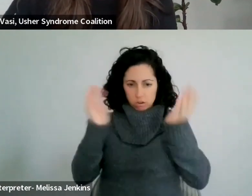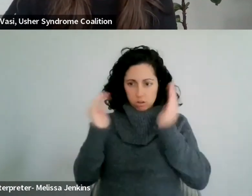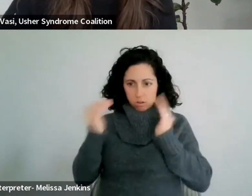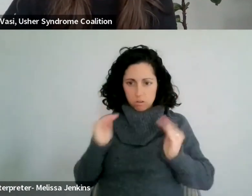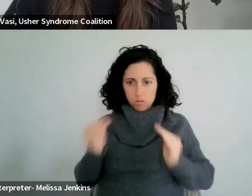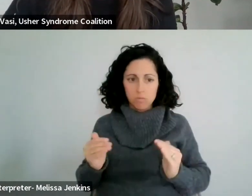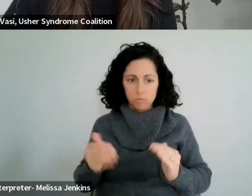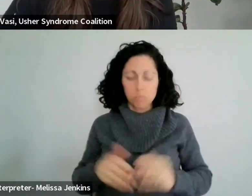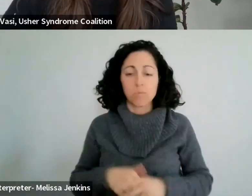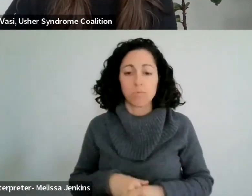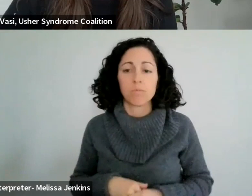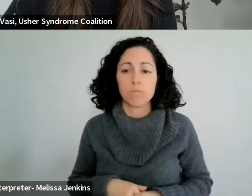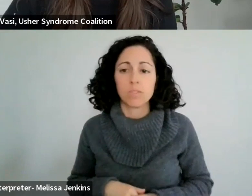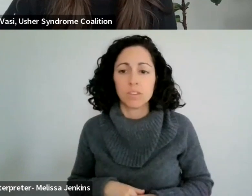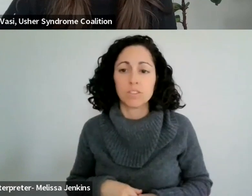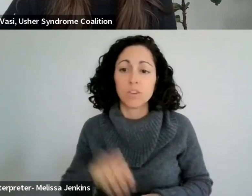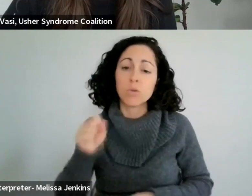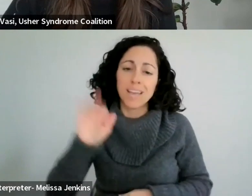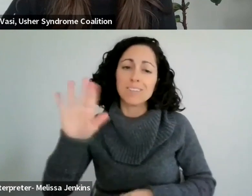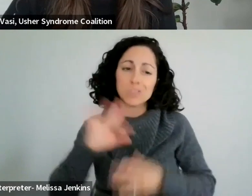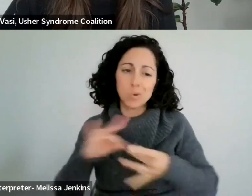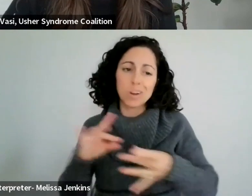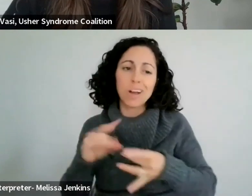we are aligned with your comment. On the second part,